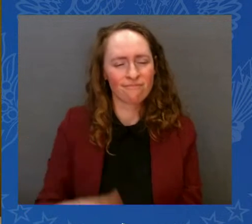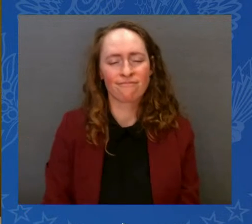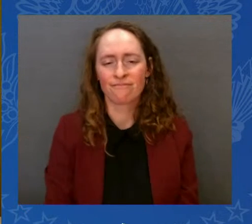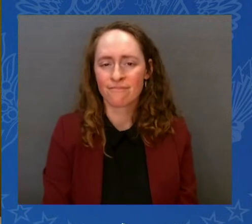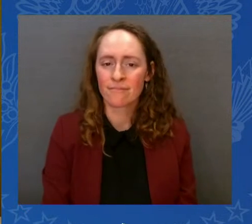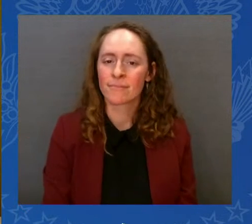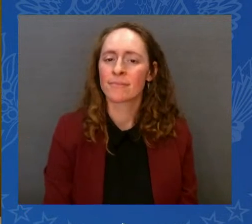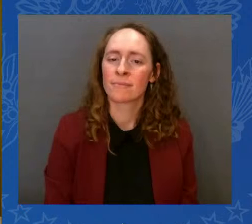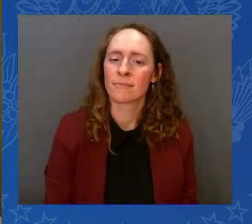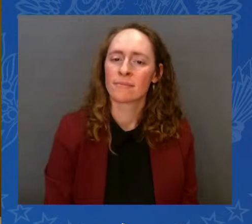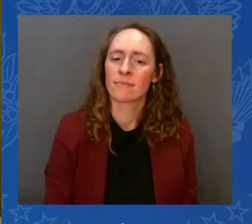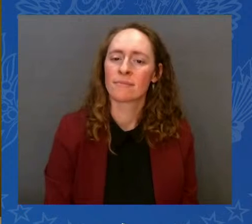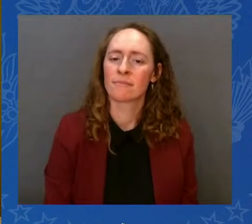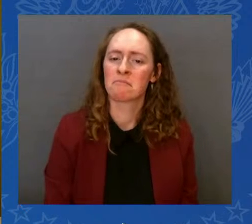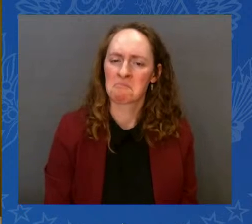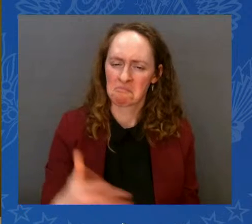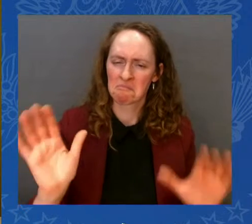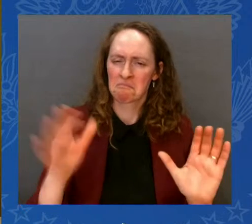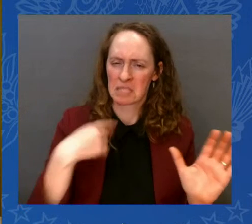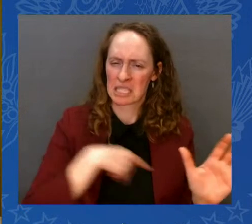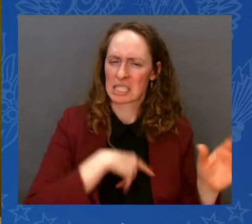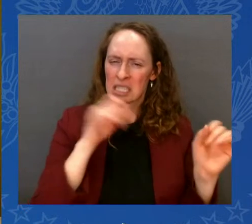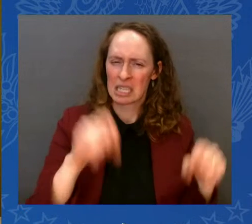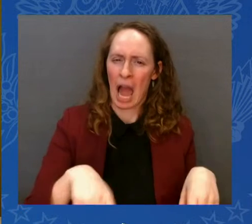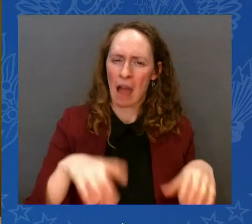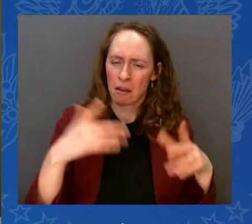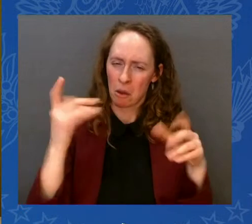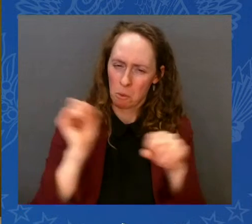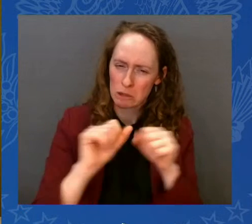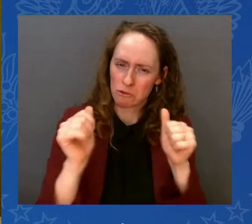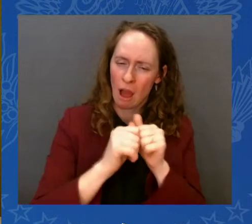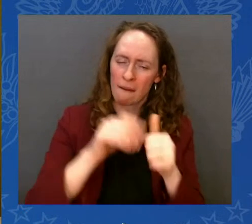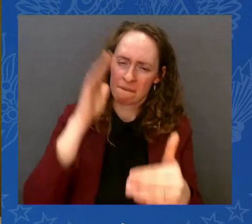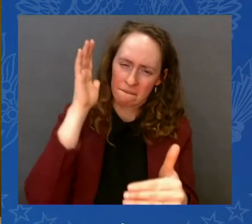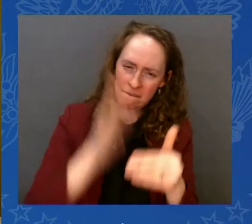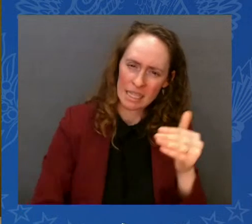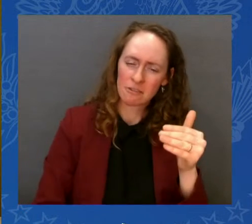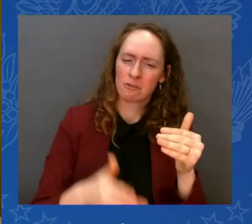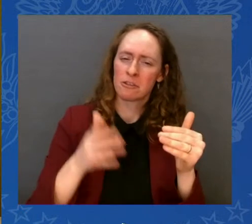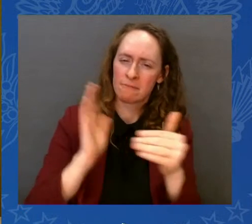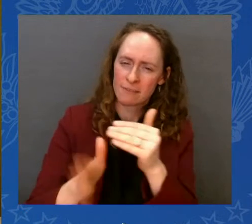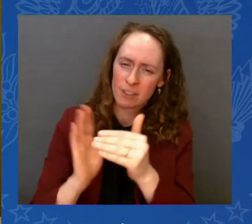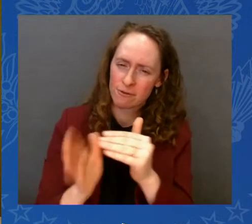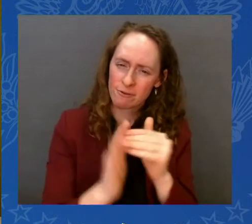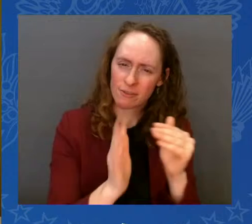A lot more to do, a lot more to say, but I'm anxious to hear from all of you. So, as my mother would say,